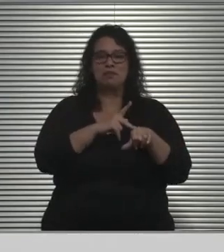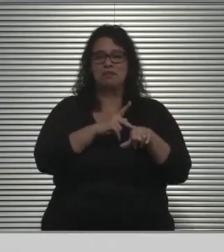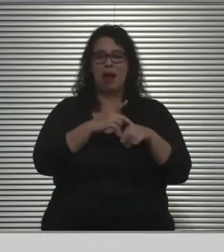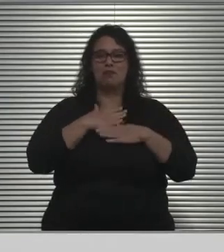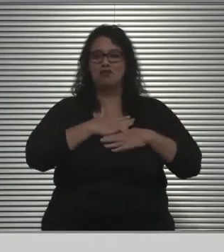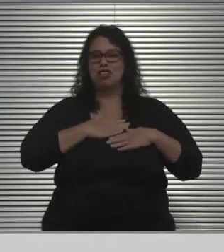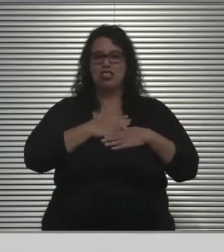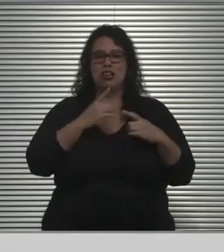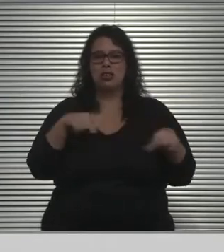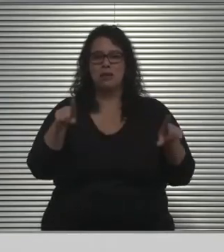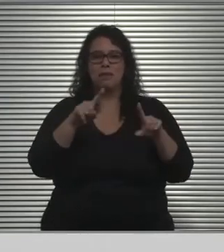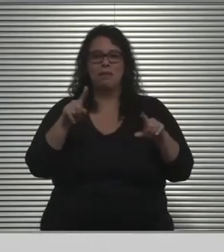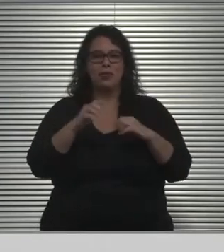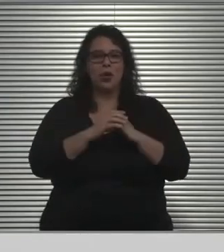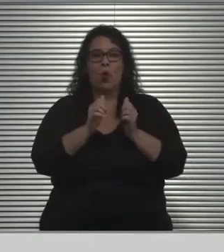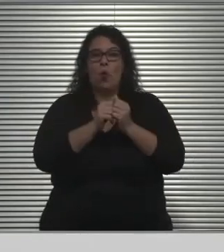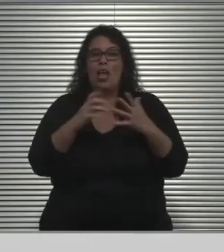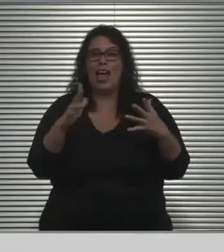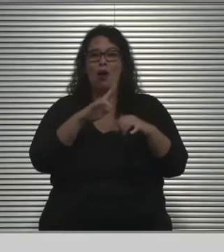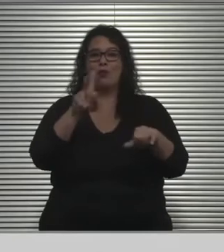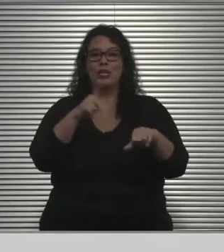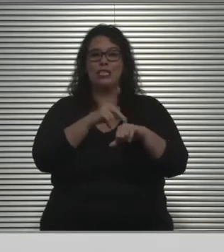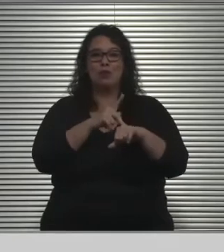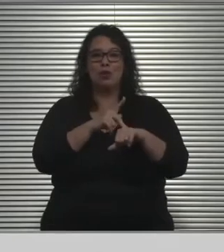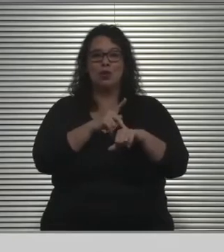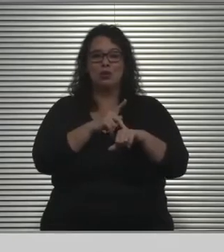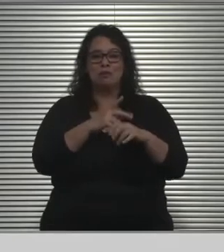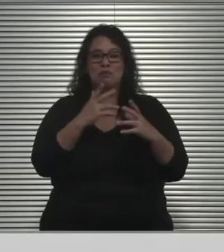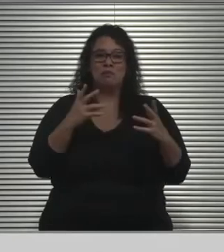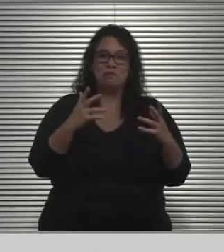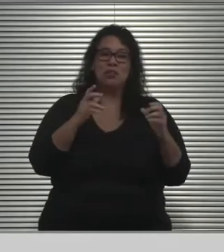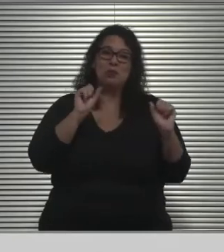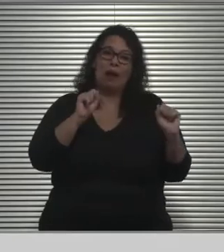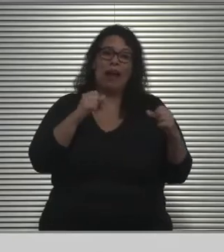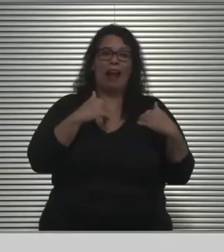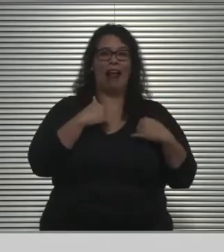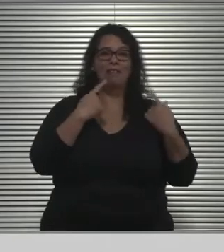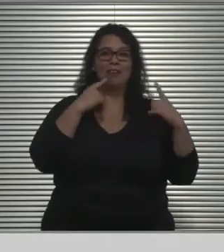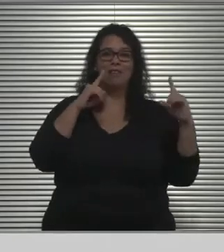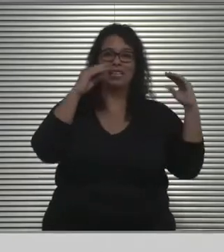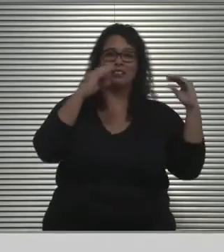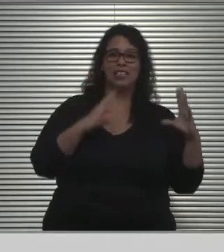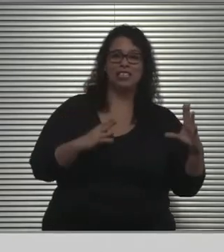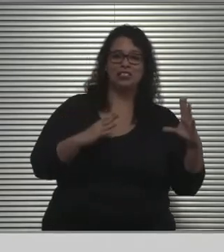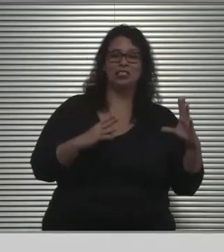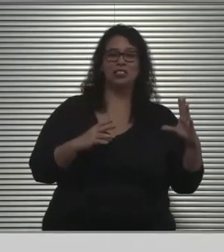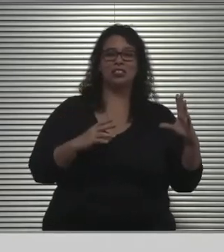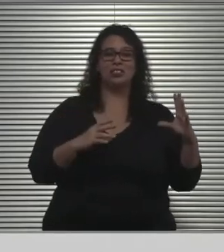And without a principal, we could have effective teachers in a building that didn't do all those things together